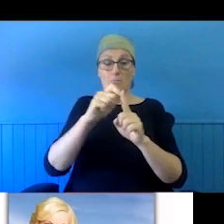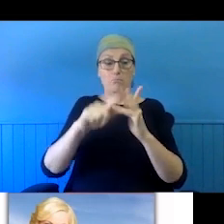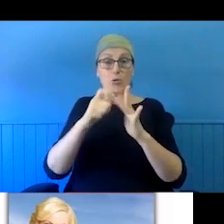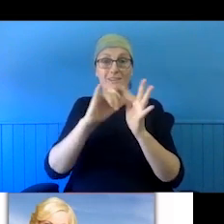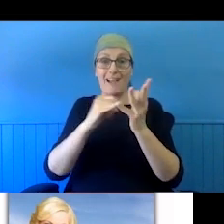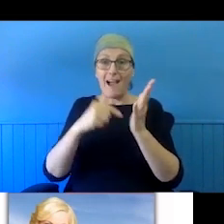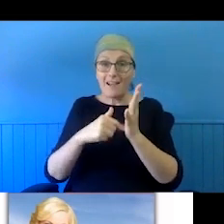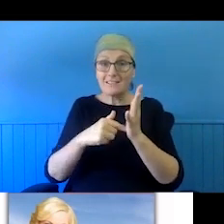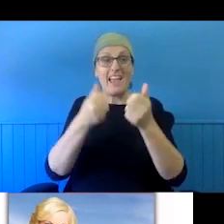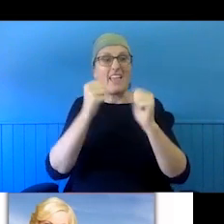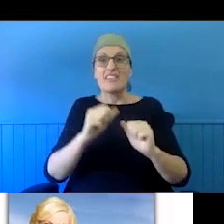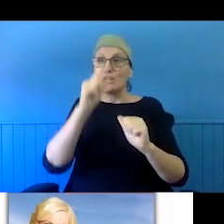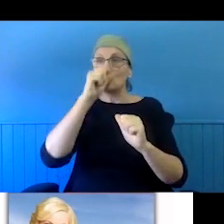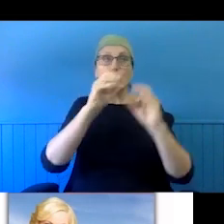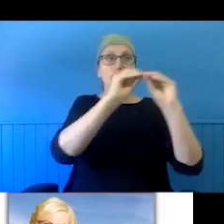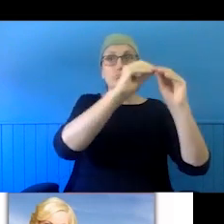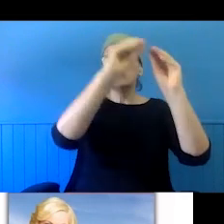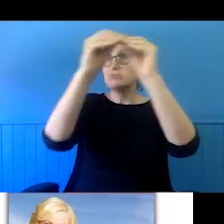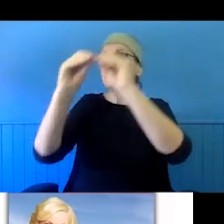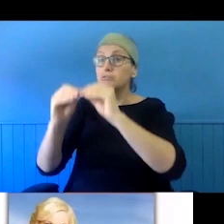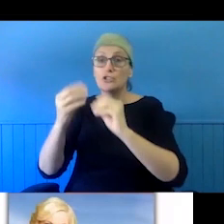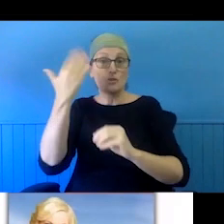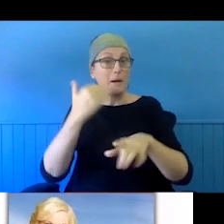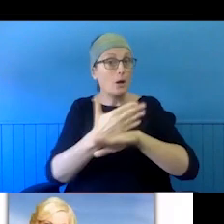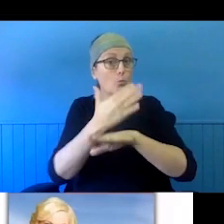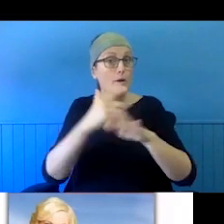a podcast. And one of her other passions is she's suffered from